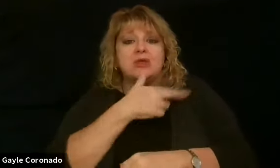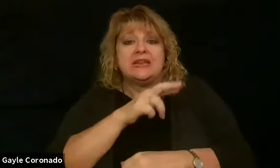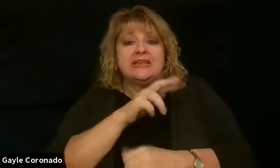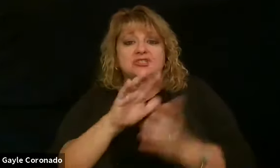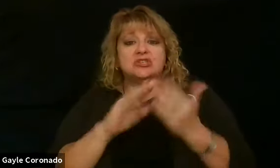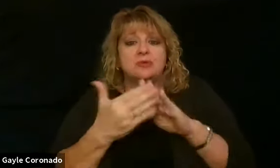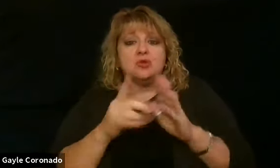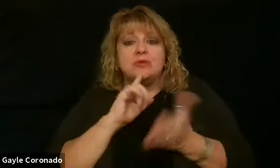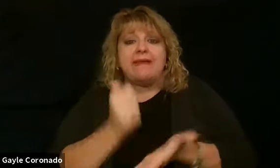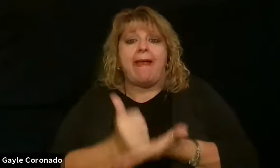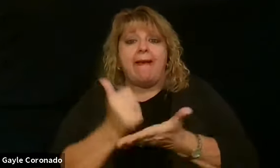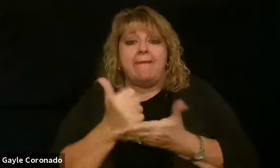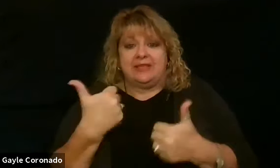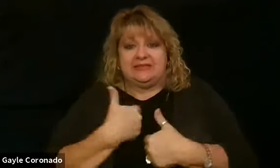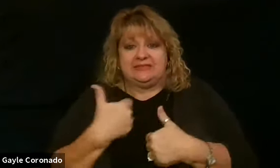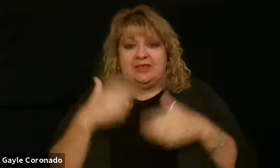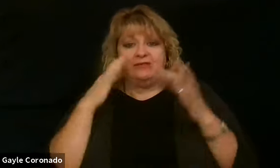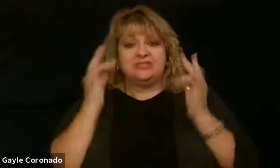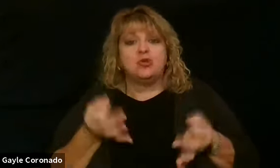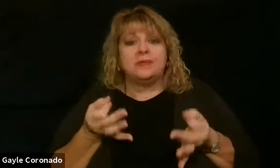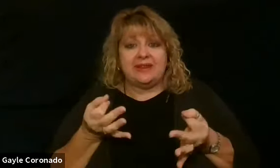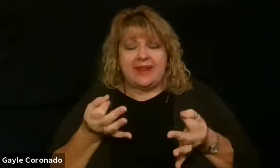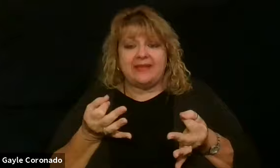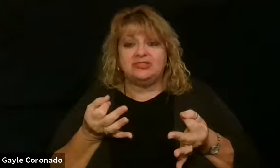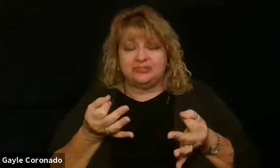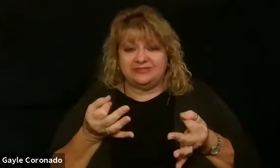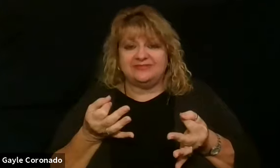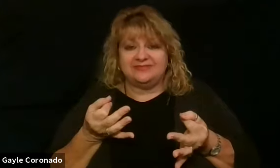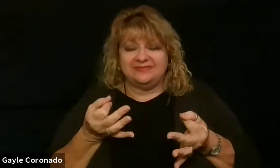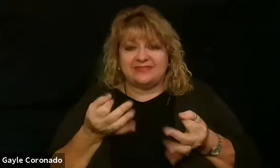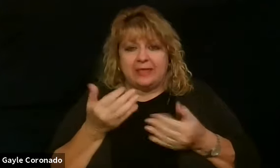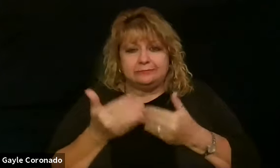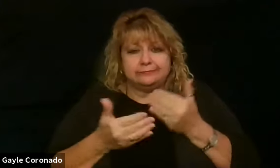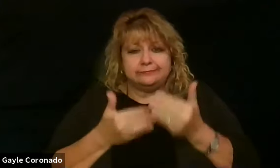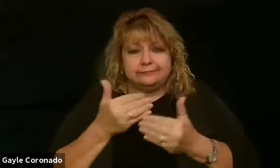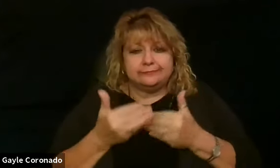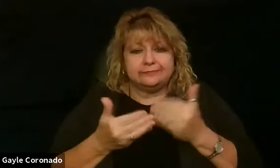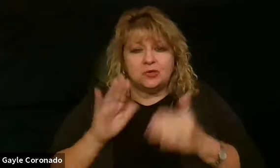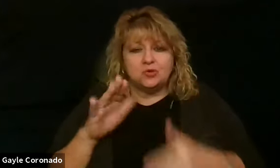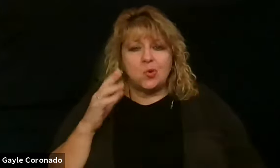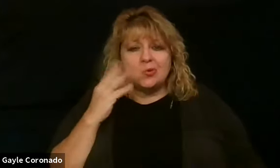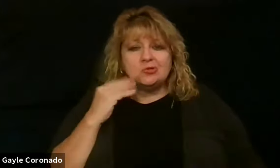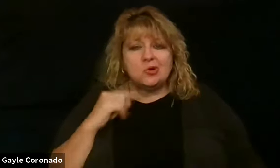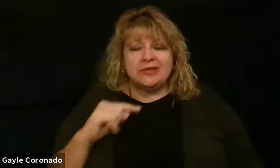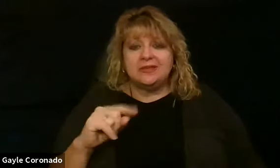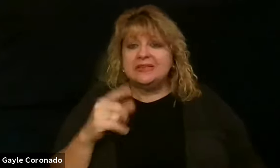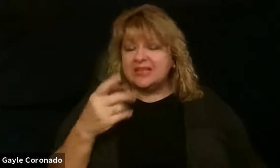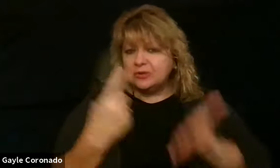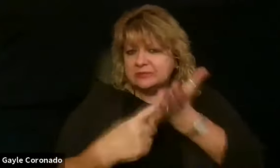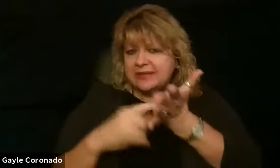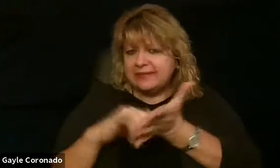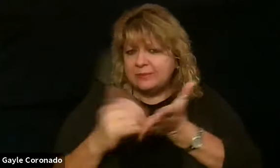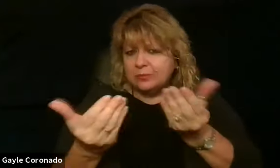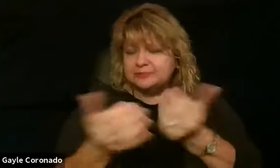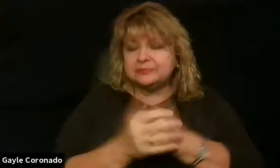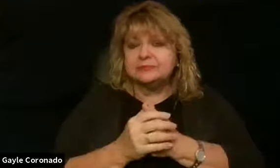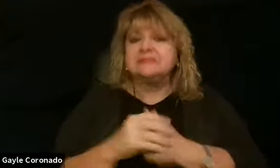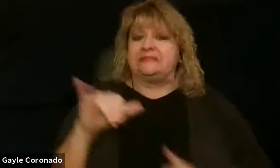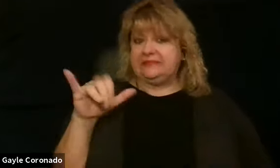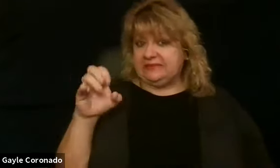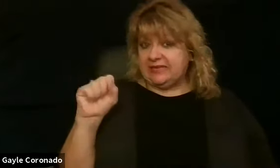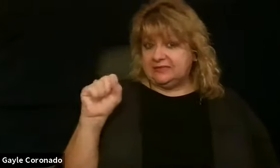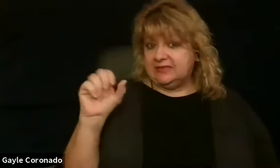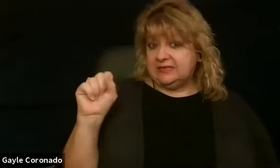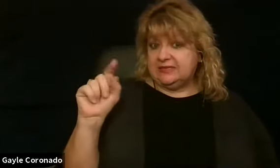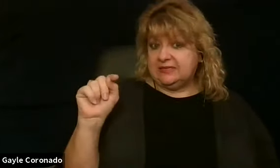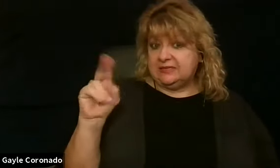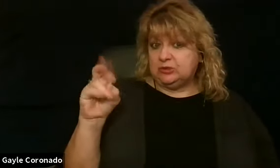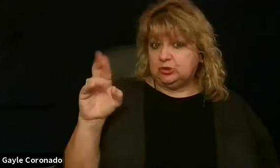helped and your self determined self determination journey, and would you mind talking a little bit about that for us. Yes, for, um,